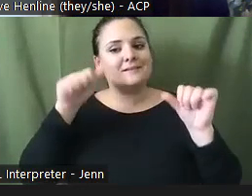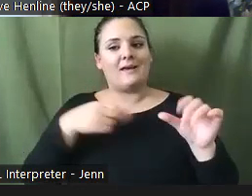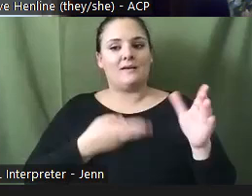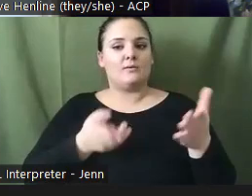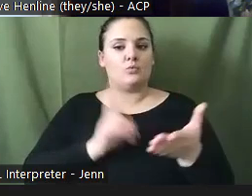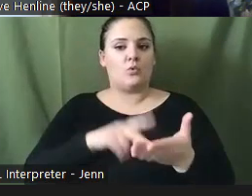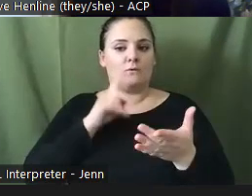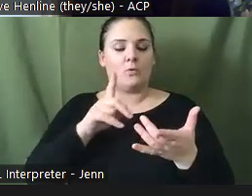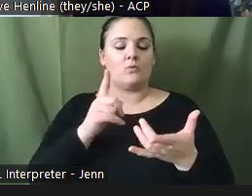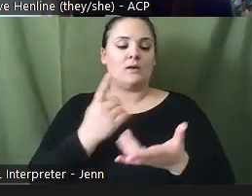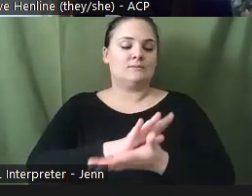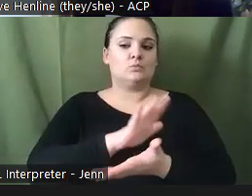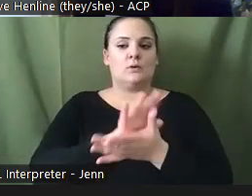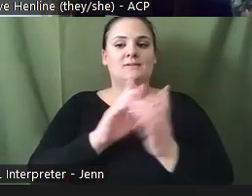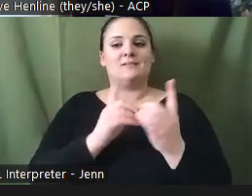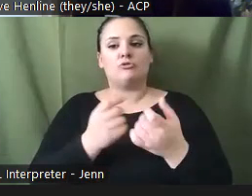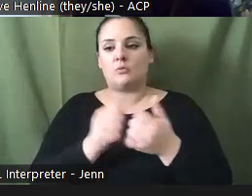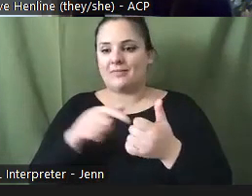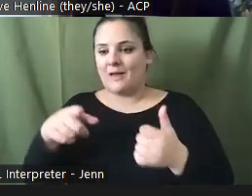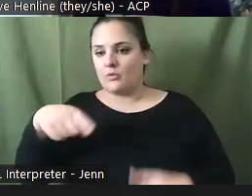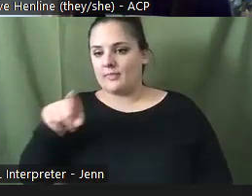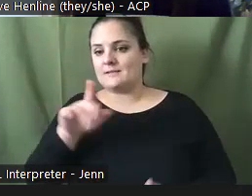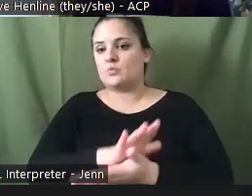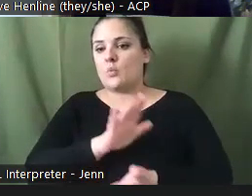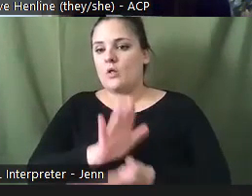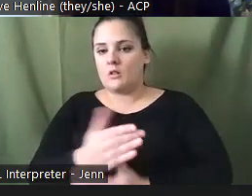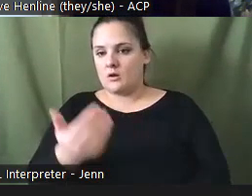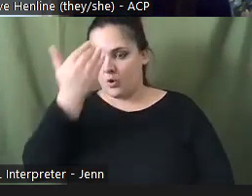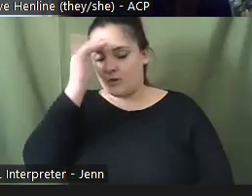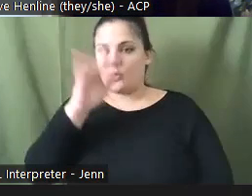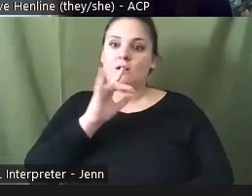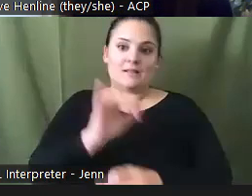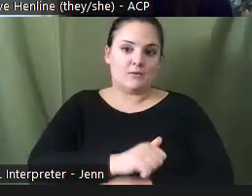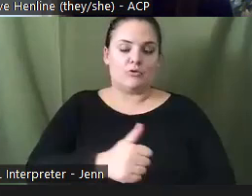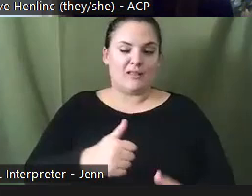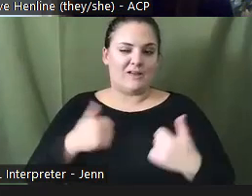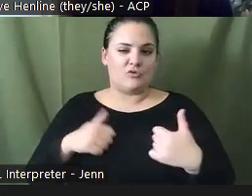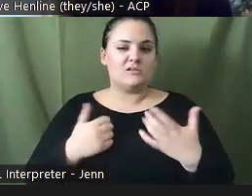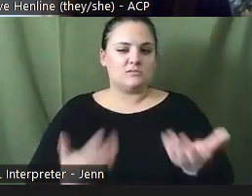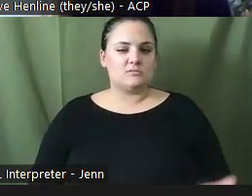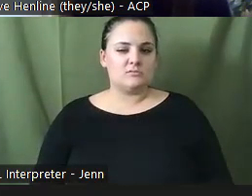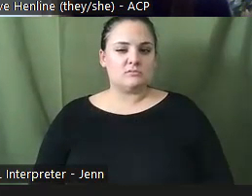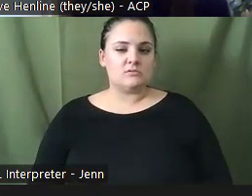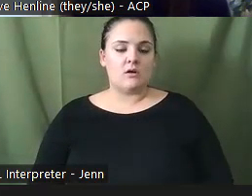district without the school knowing your literal address. You can receive county-based